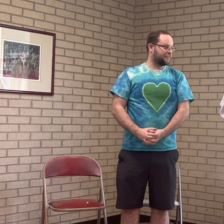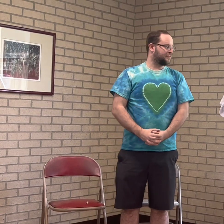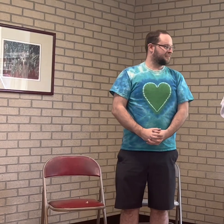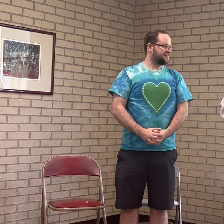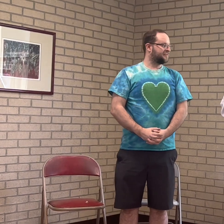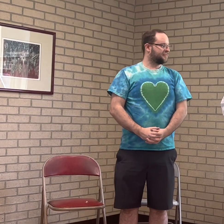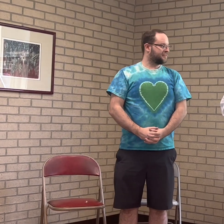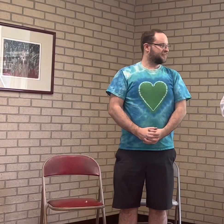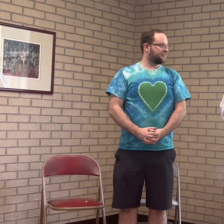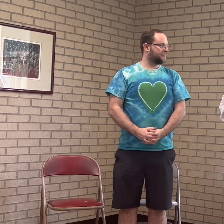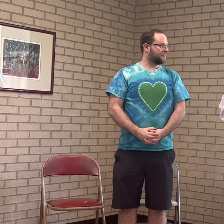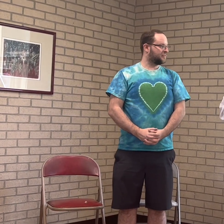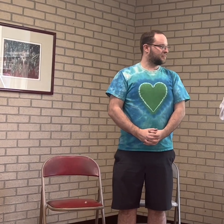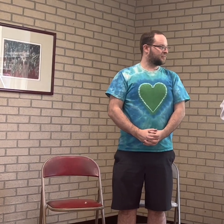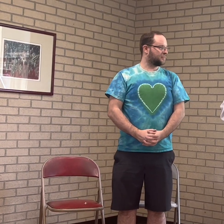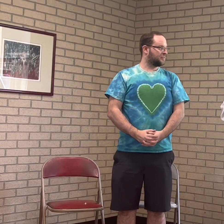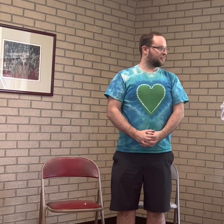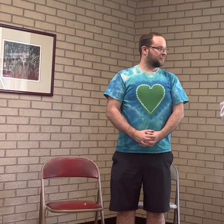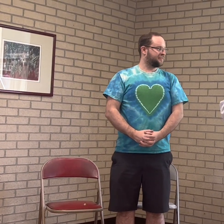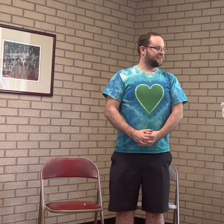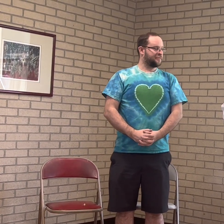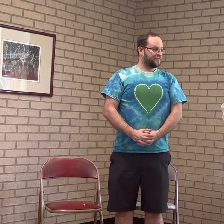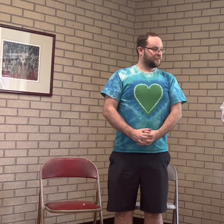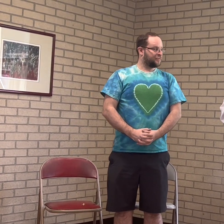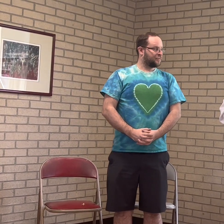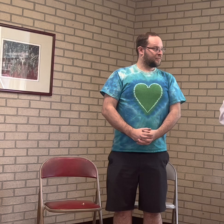to be a little bit different because it is science time we have a fun little science